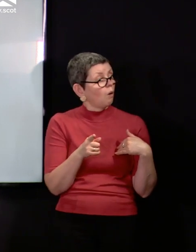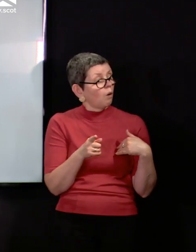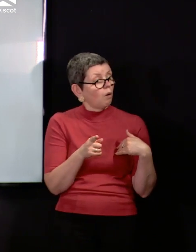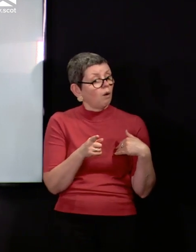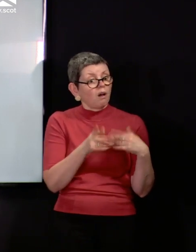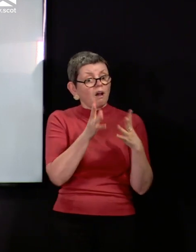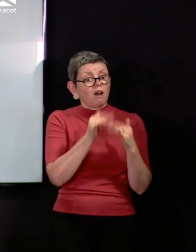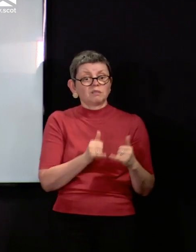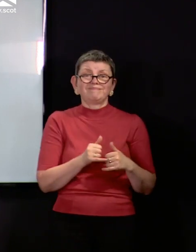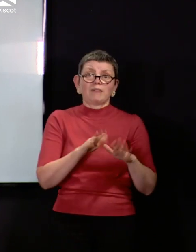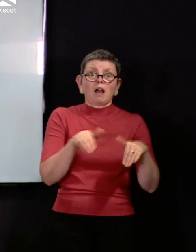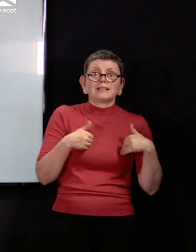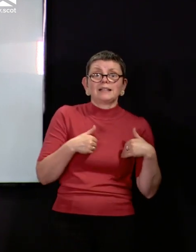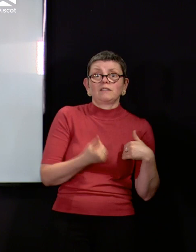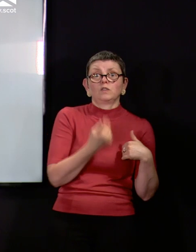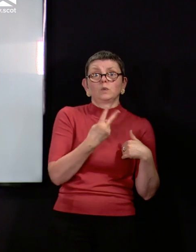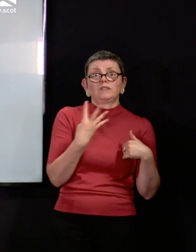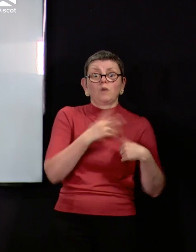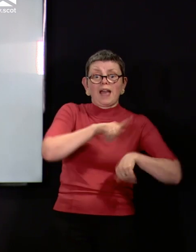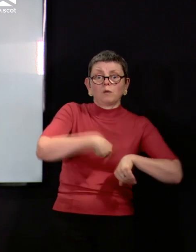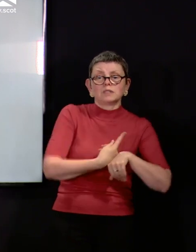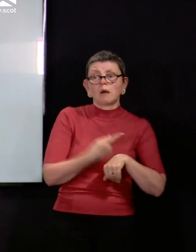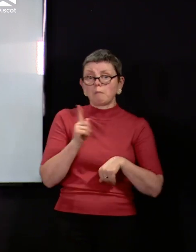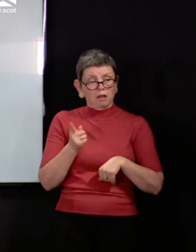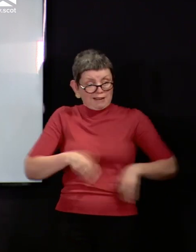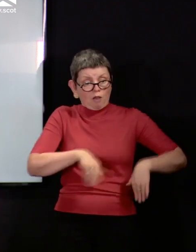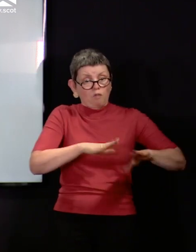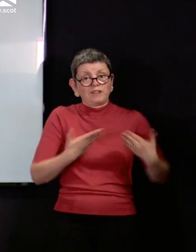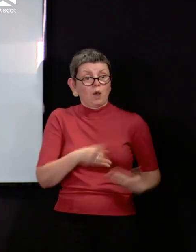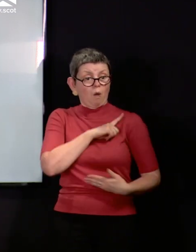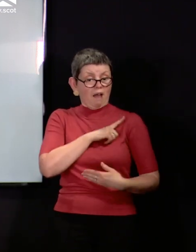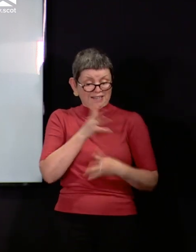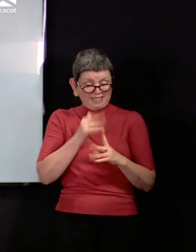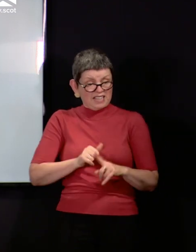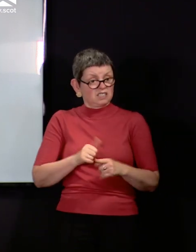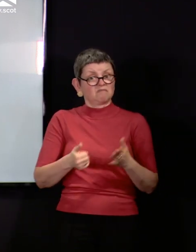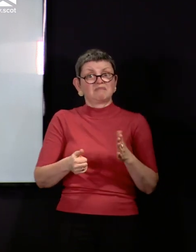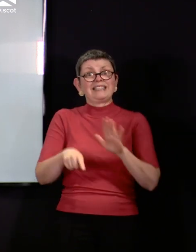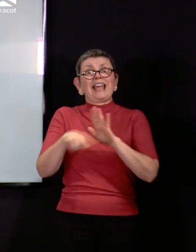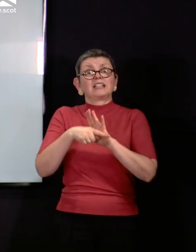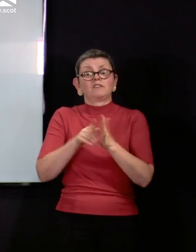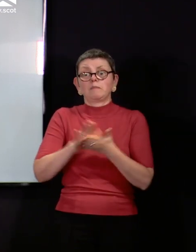had to isolate for 24 hours, but now you can go back out. So they don't exist in just isolation